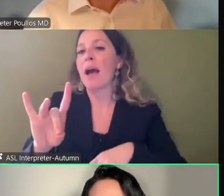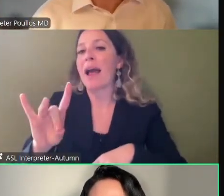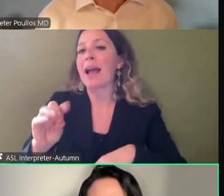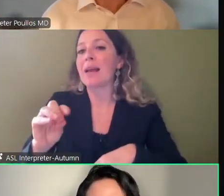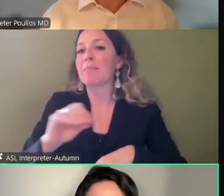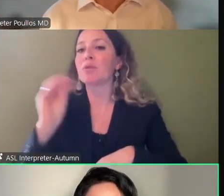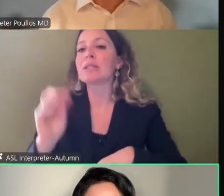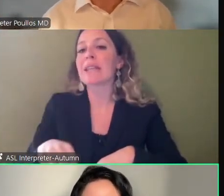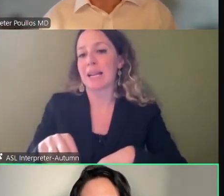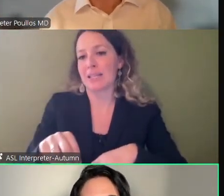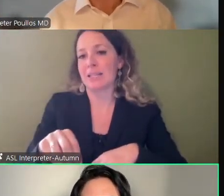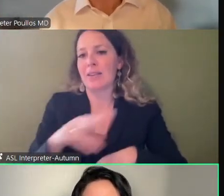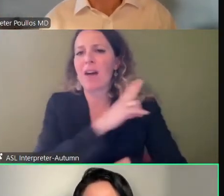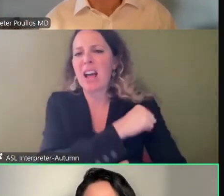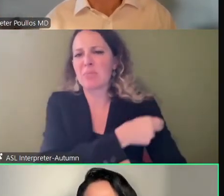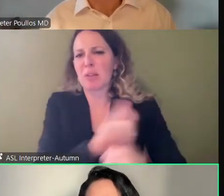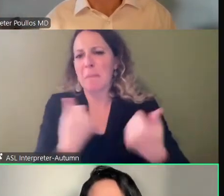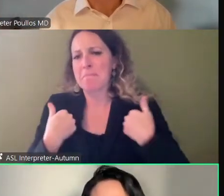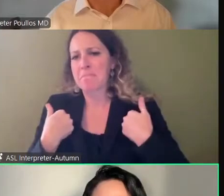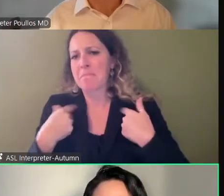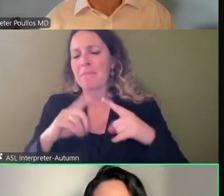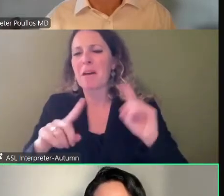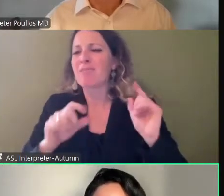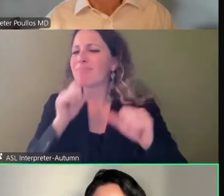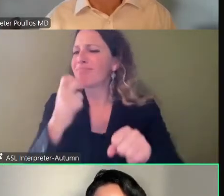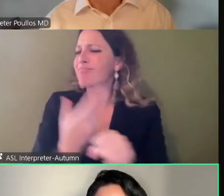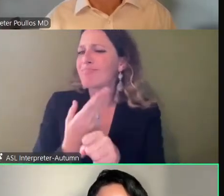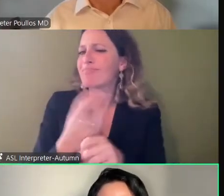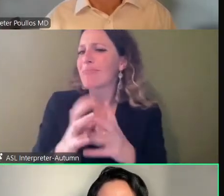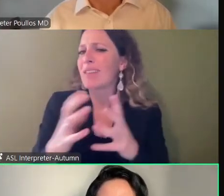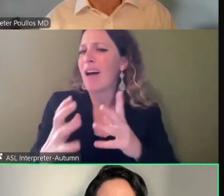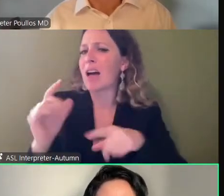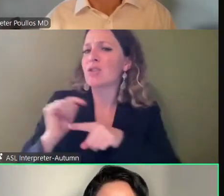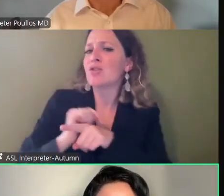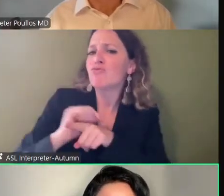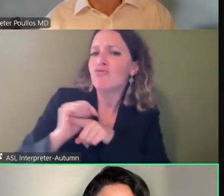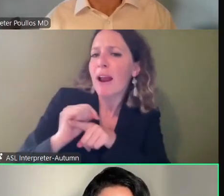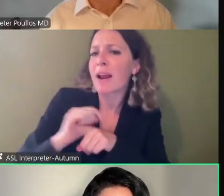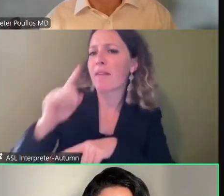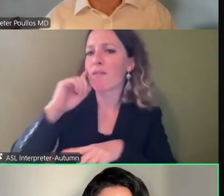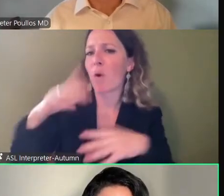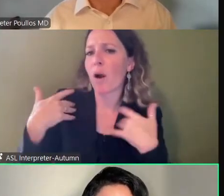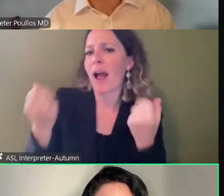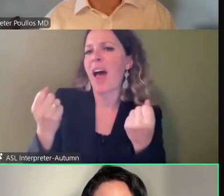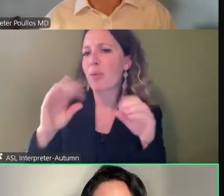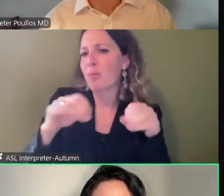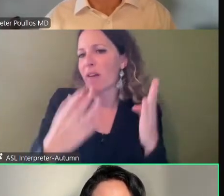used very much, about 5% and the training for healthcare providers, was extremely limited.